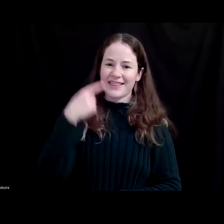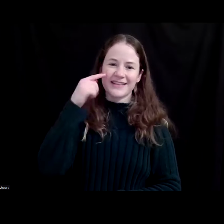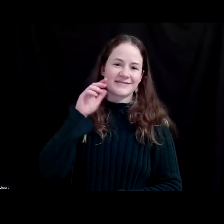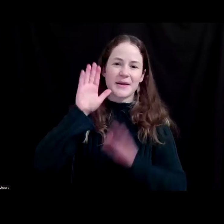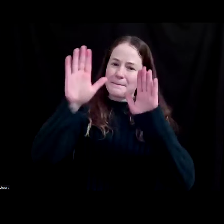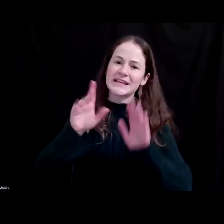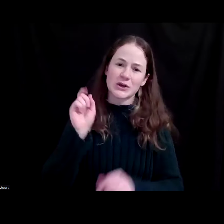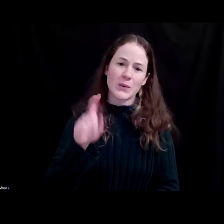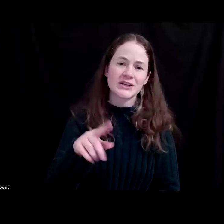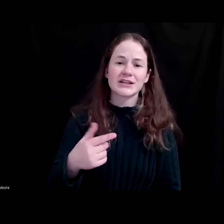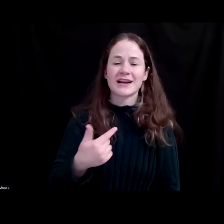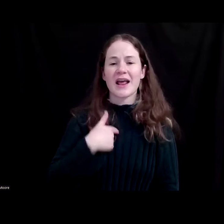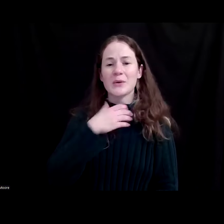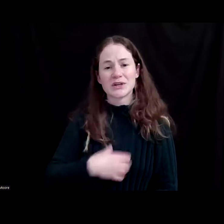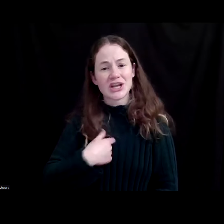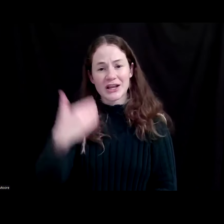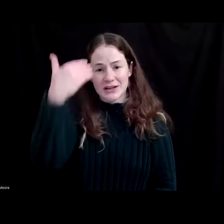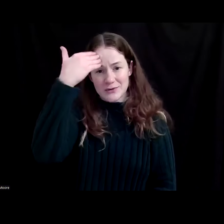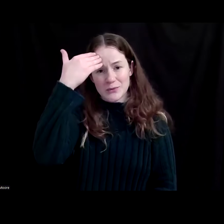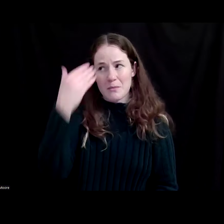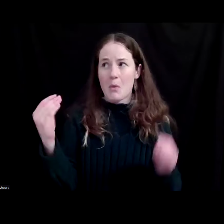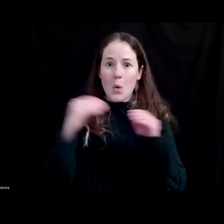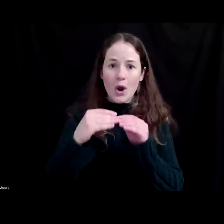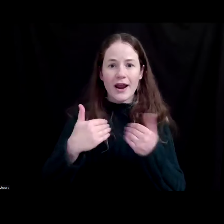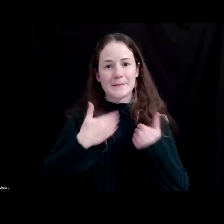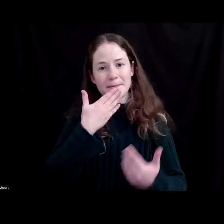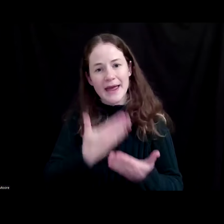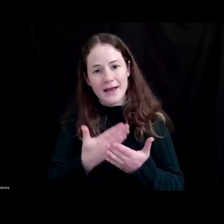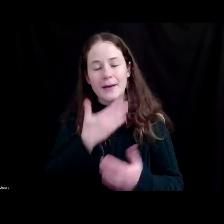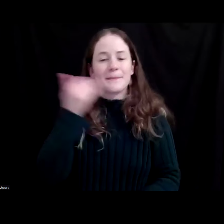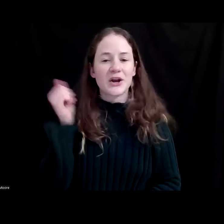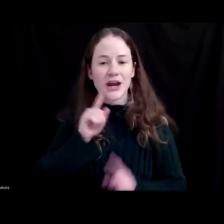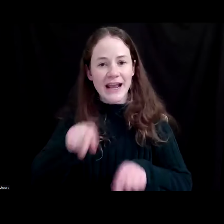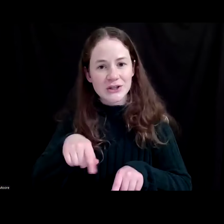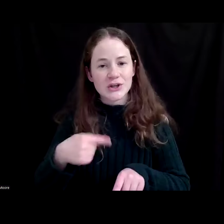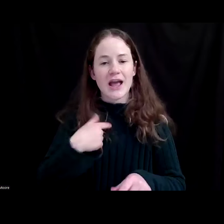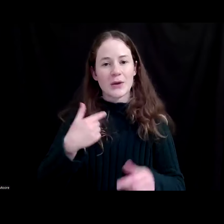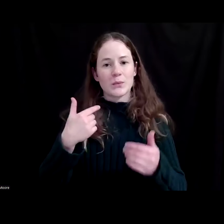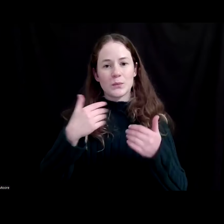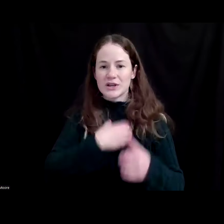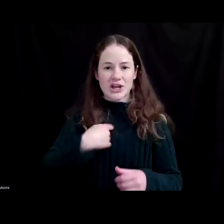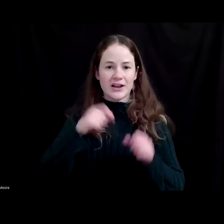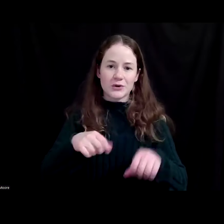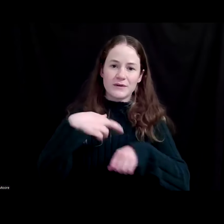more of an answer for so that I could help refer people to places across the state from the role that I'm in. And